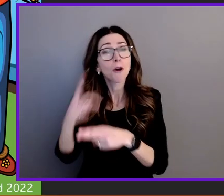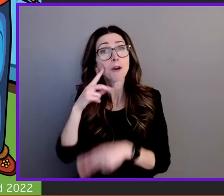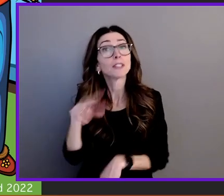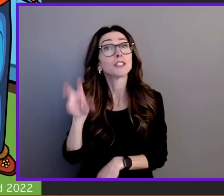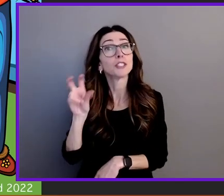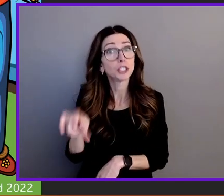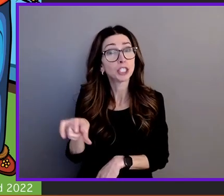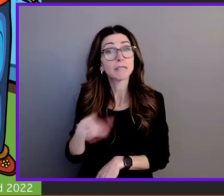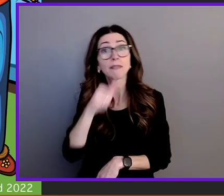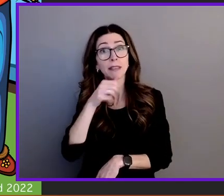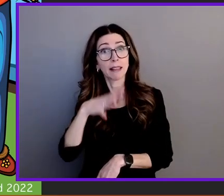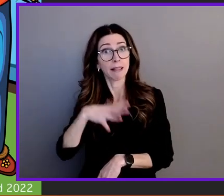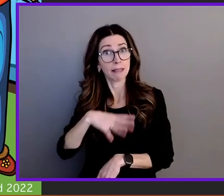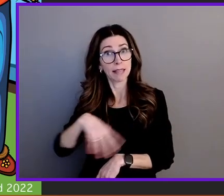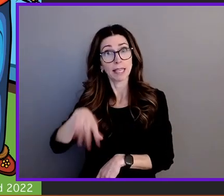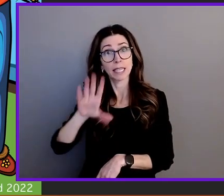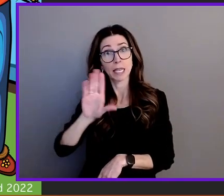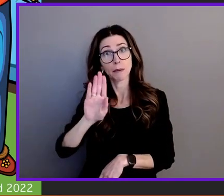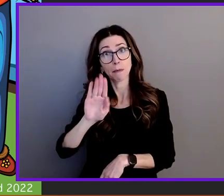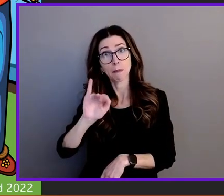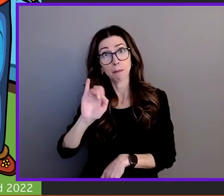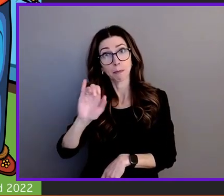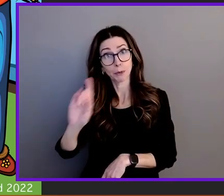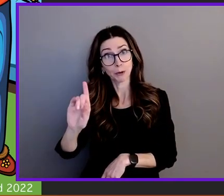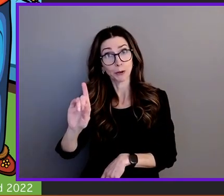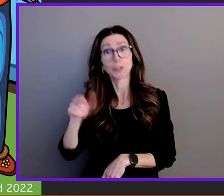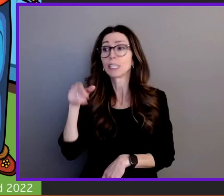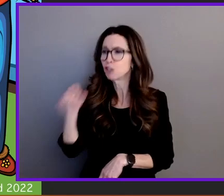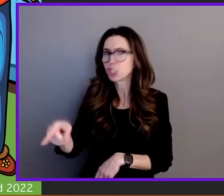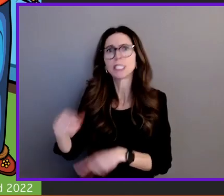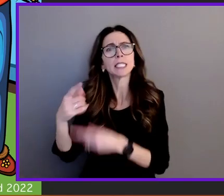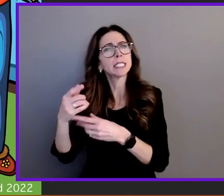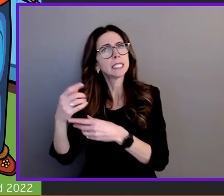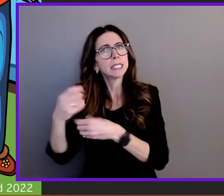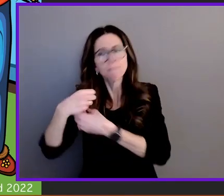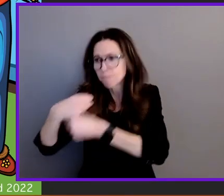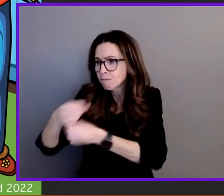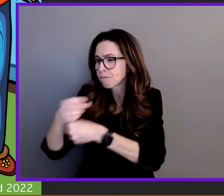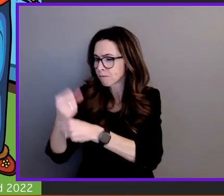Chief Lady Bird’s work is on display for you to see today and in the future.